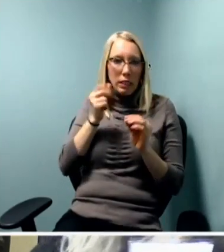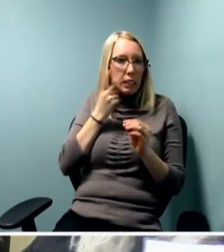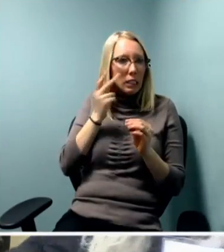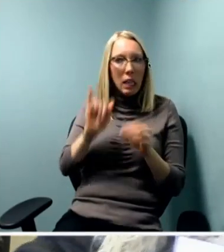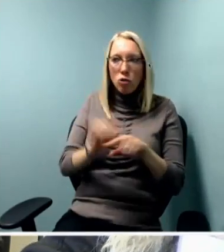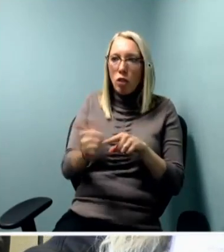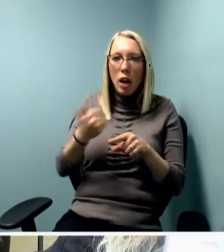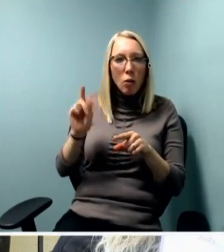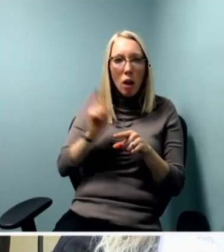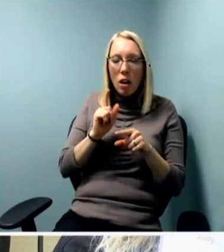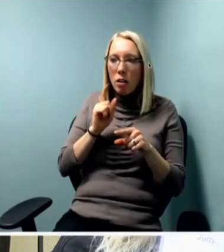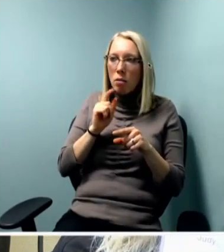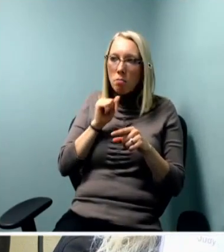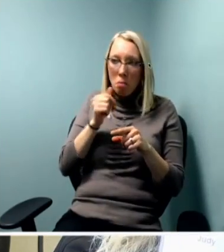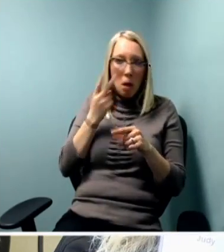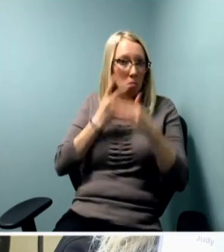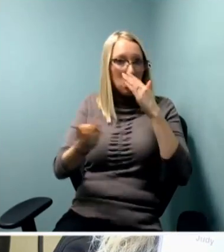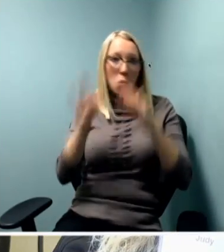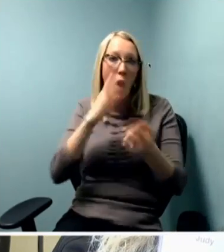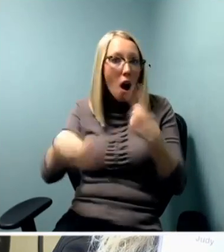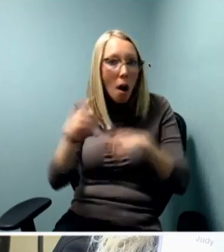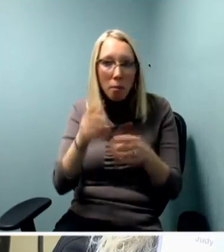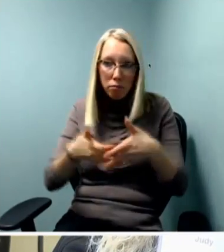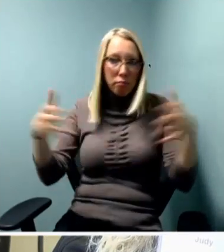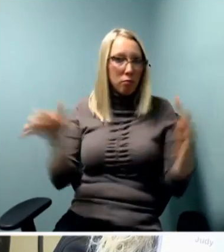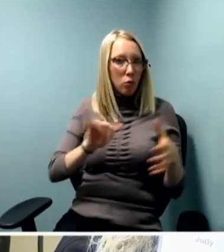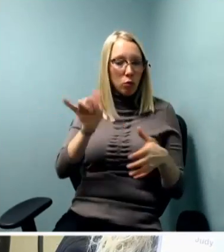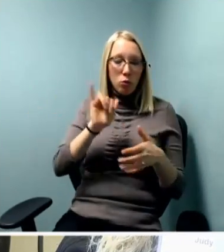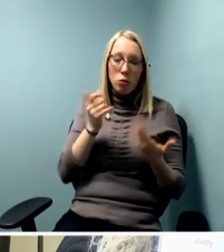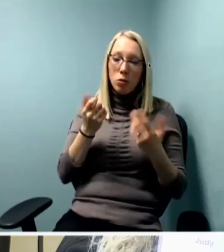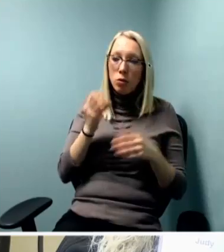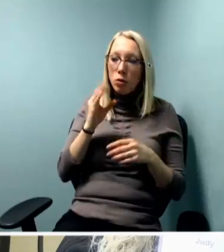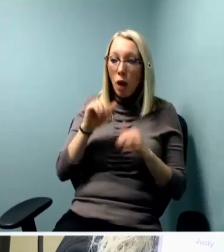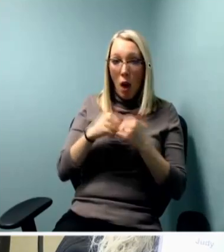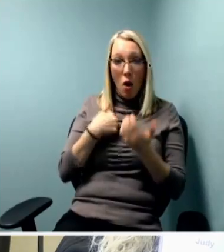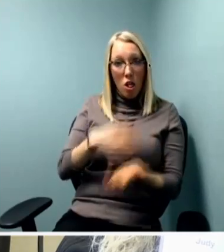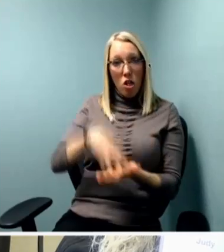So, the way we learned it-- the way I learned was through trial and error.